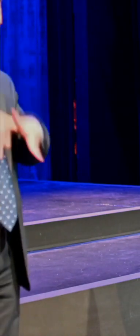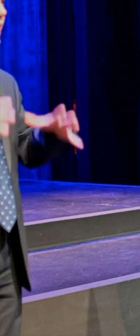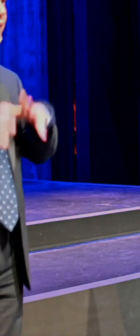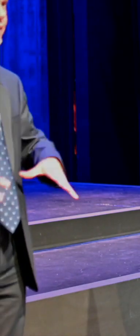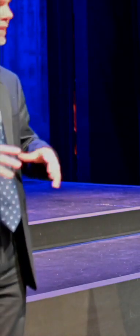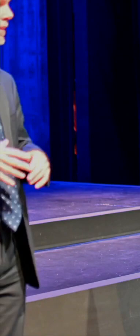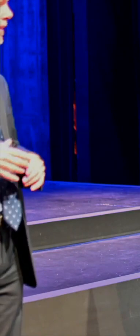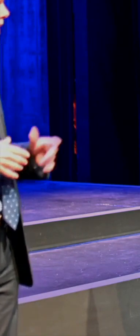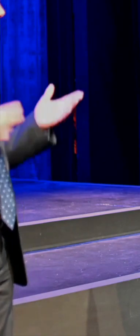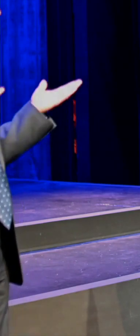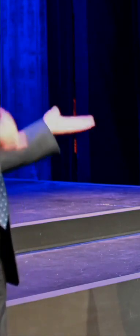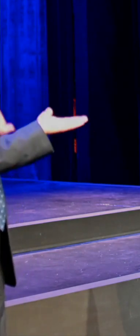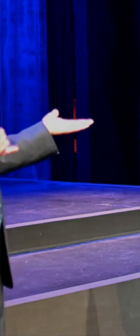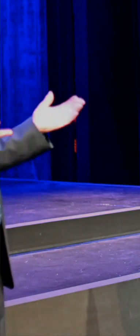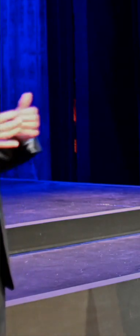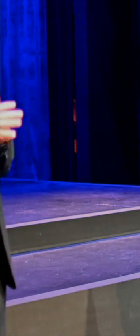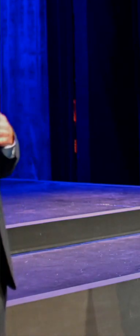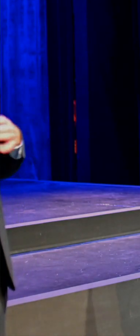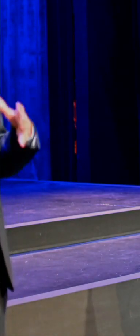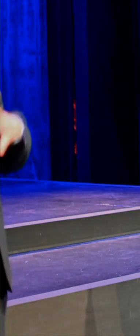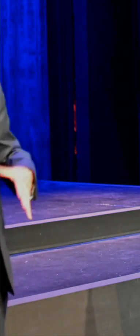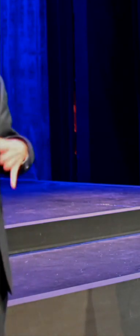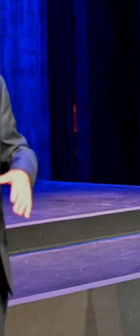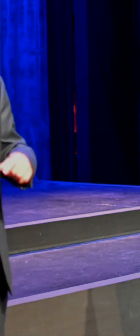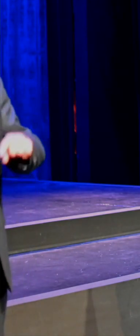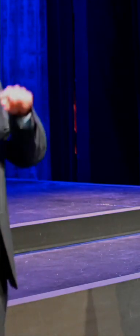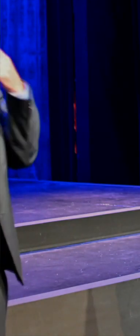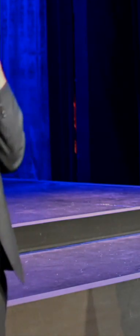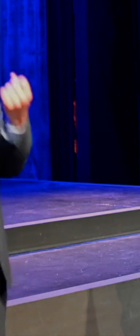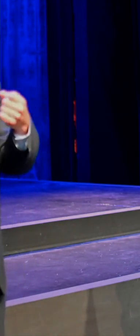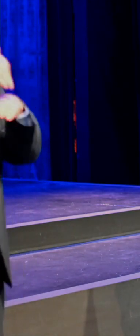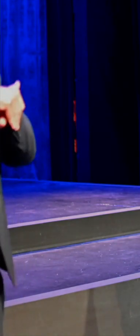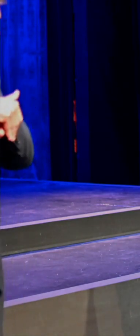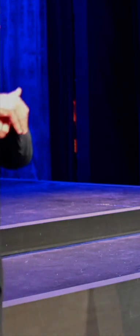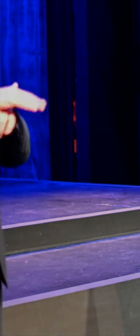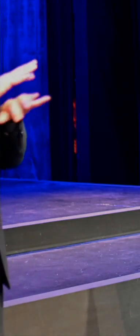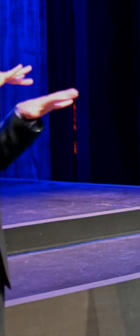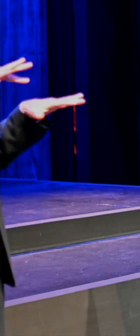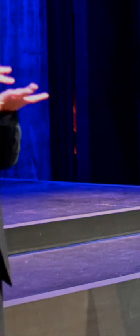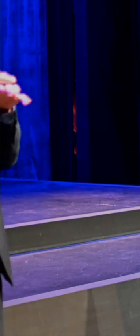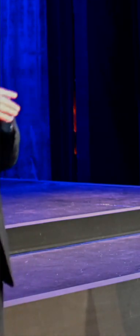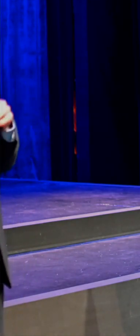hard for me to get dressed I can't drive at night but I've accepted those disabilities. Or